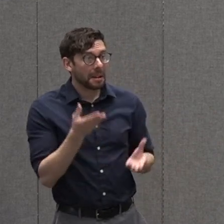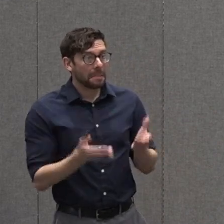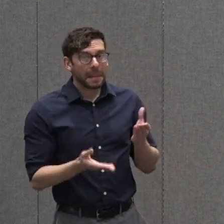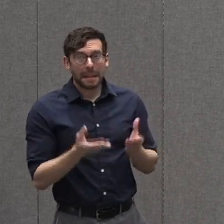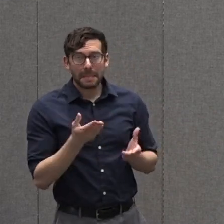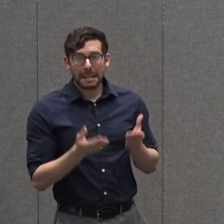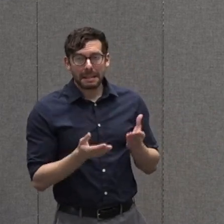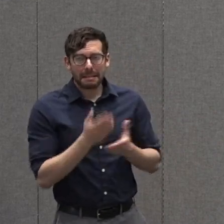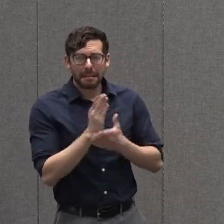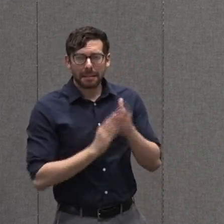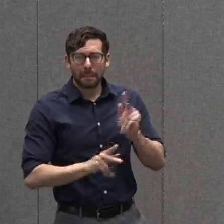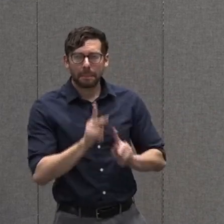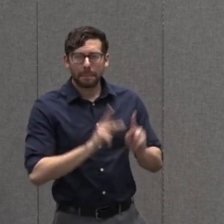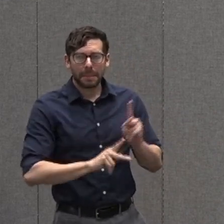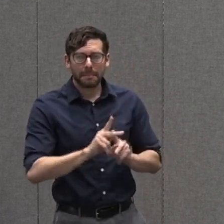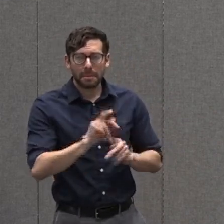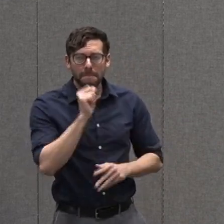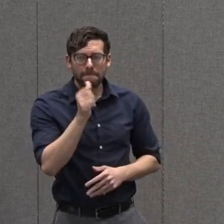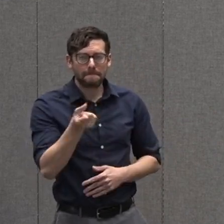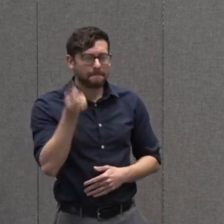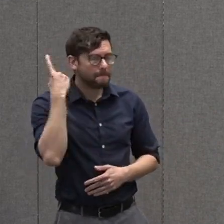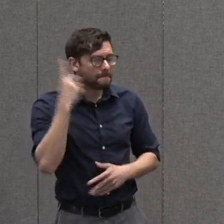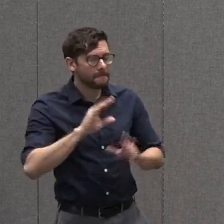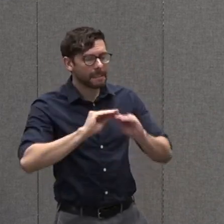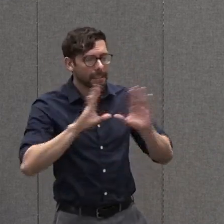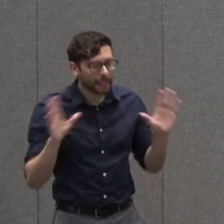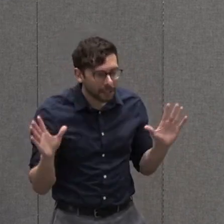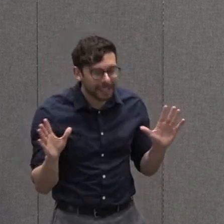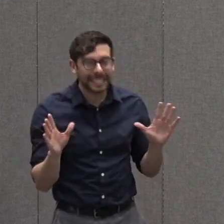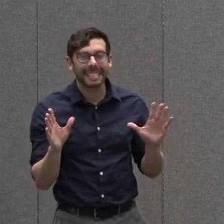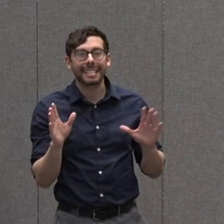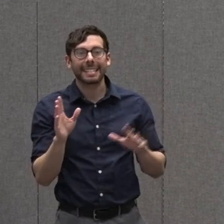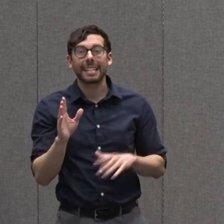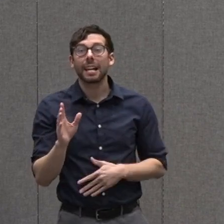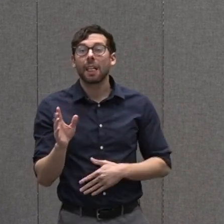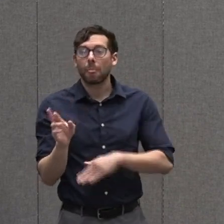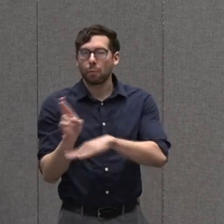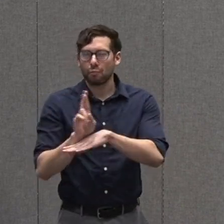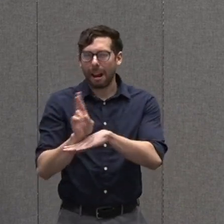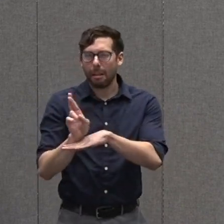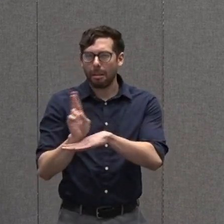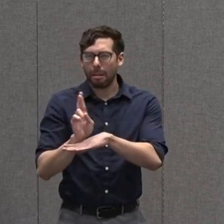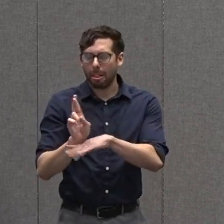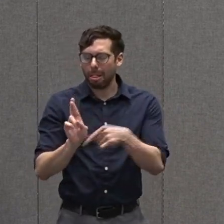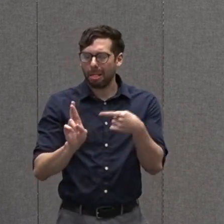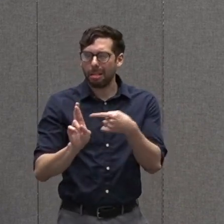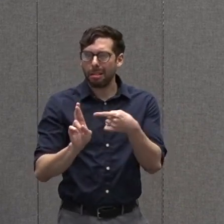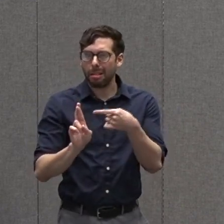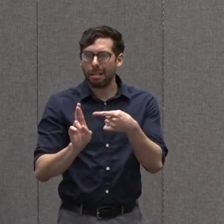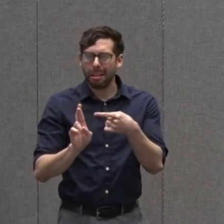a rattlesnake, and how it is formed, and how it appears to indicate their age.